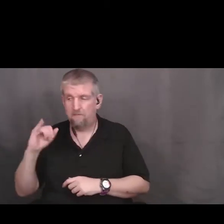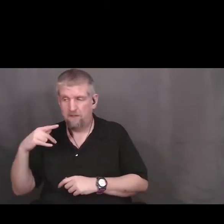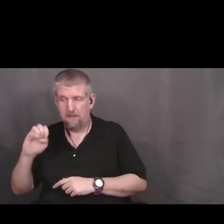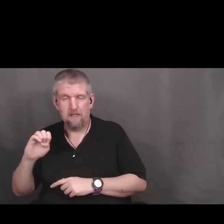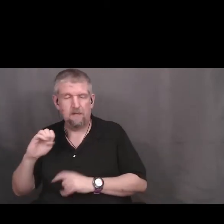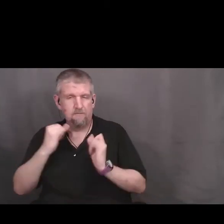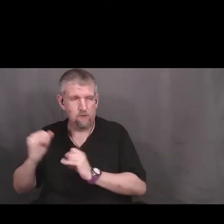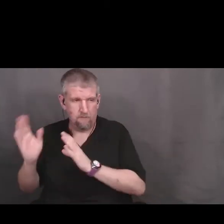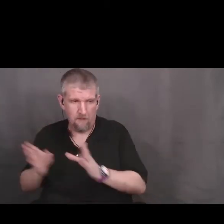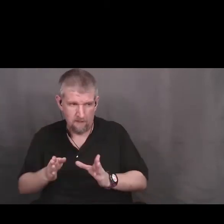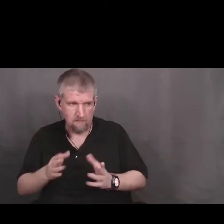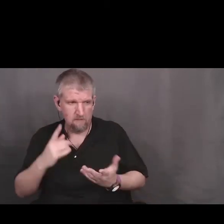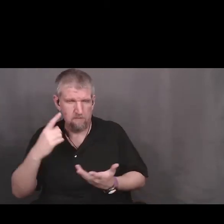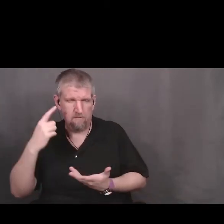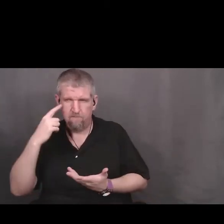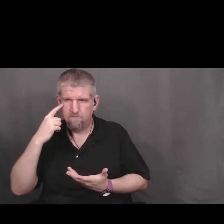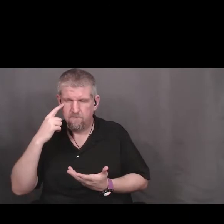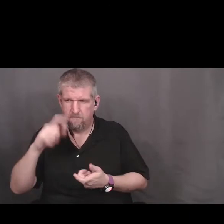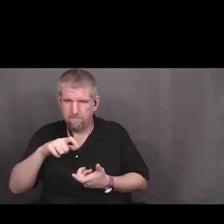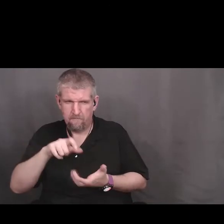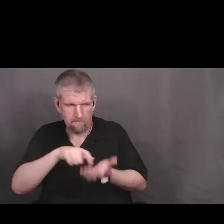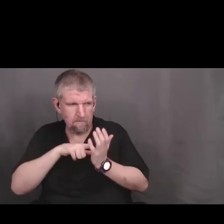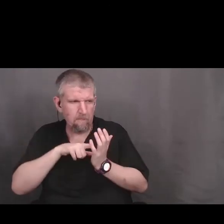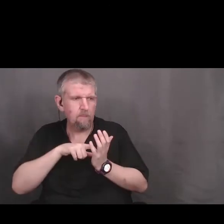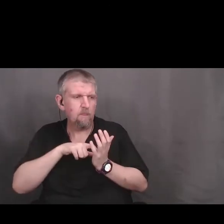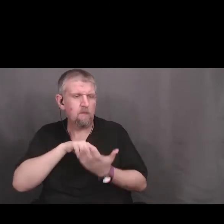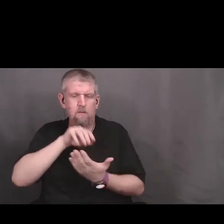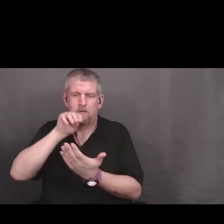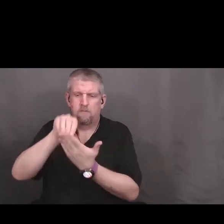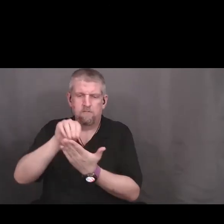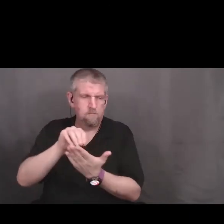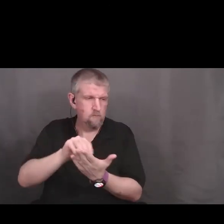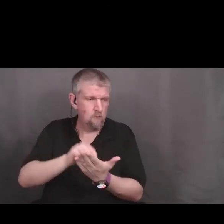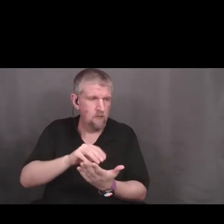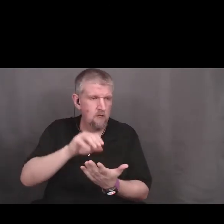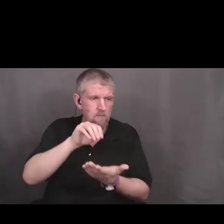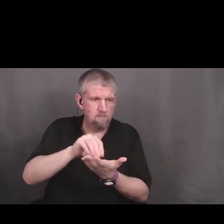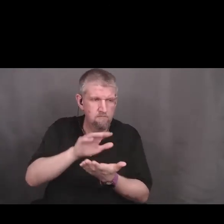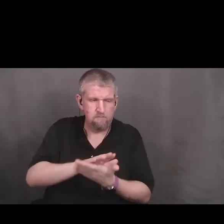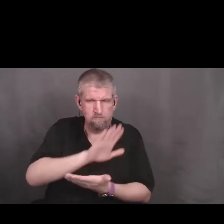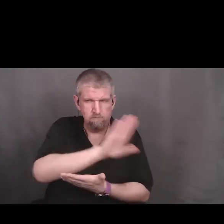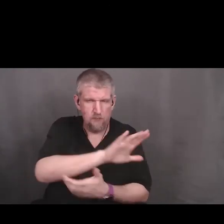is supposed to outline the vocational goal or implement goal that the client has in line.